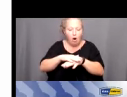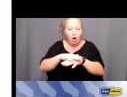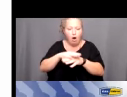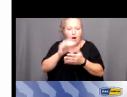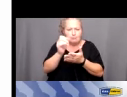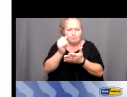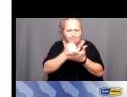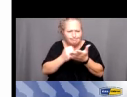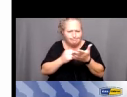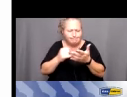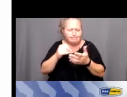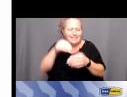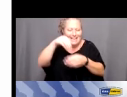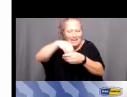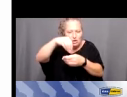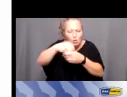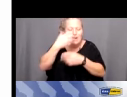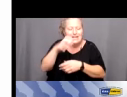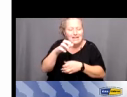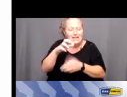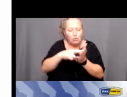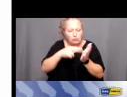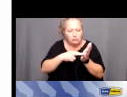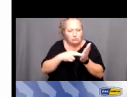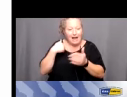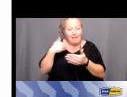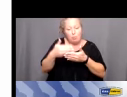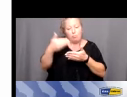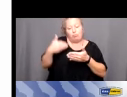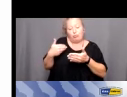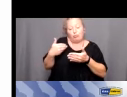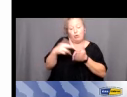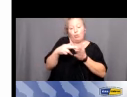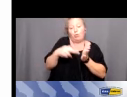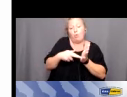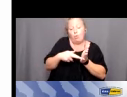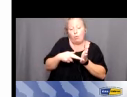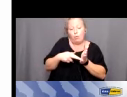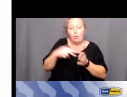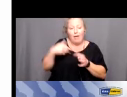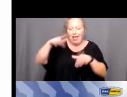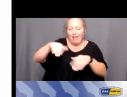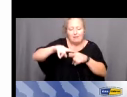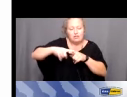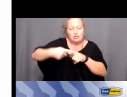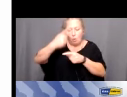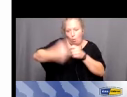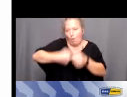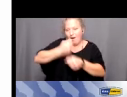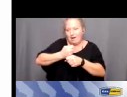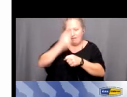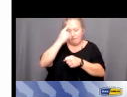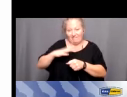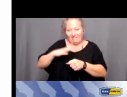we're still in what we call pre rule making, which means we Haven't started our one year clock, and the official rule making